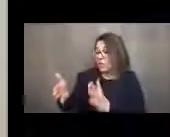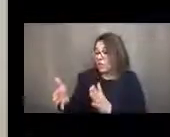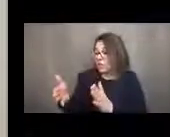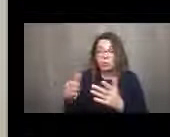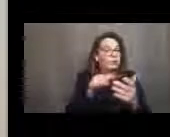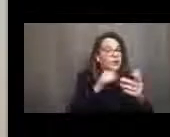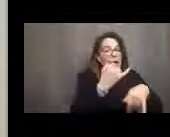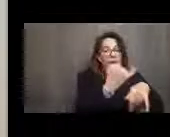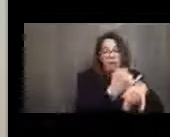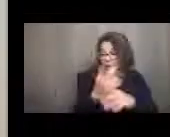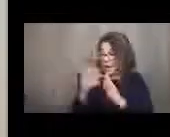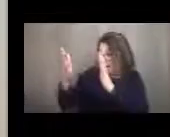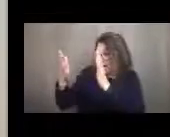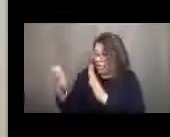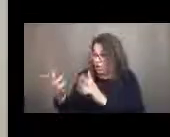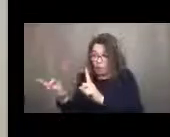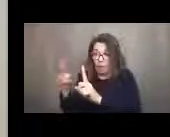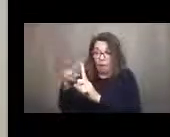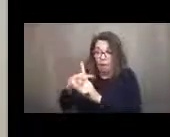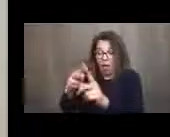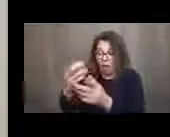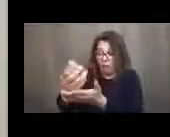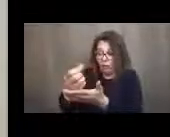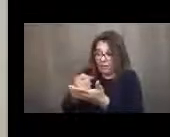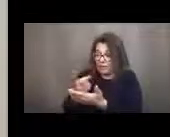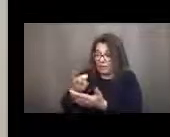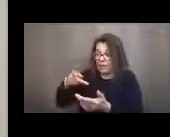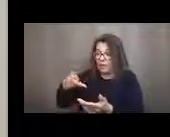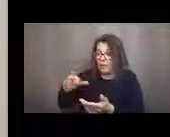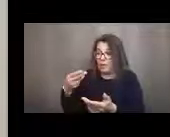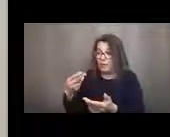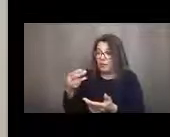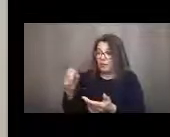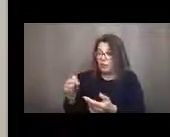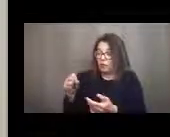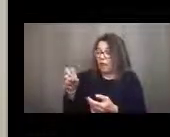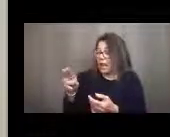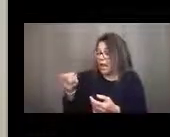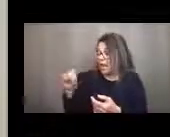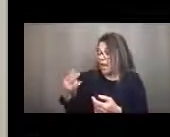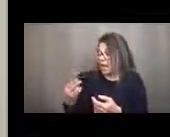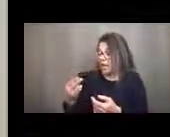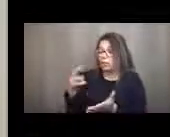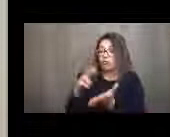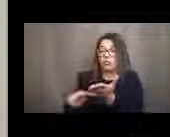is applying for or receives Public Health Service or NIH research funding, it would apply to them.